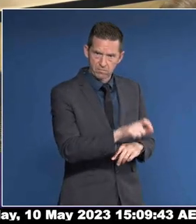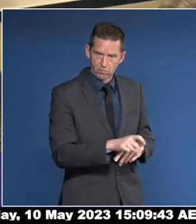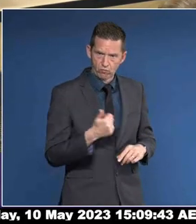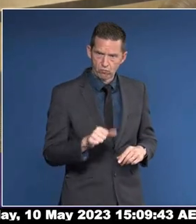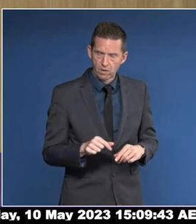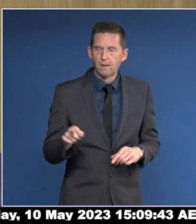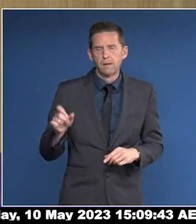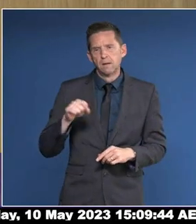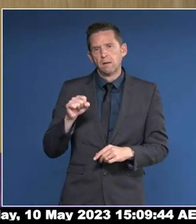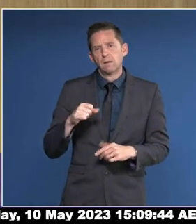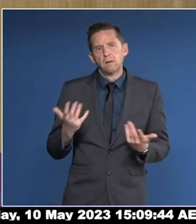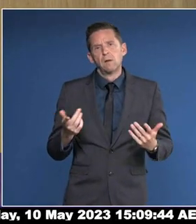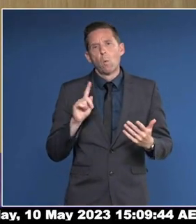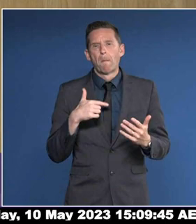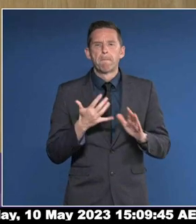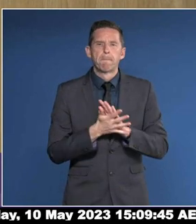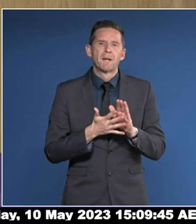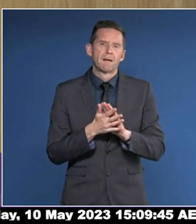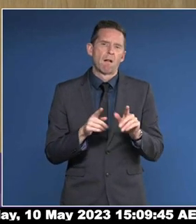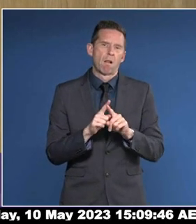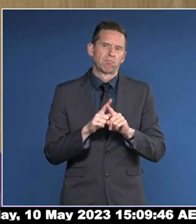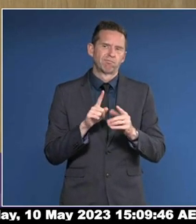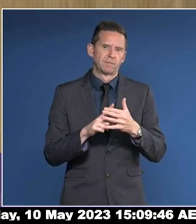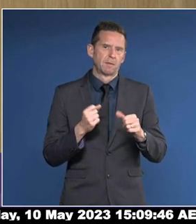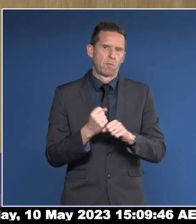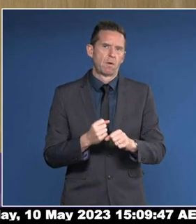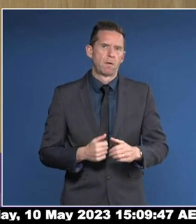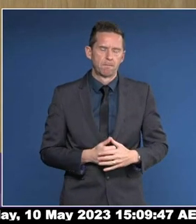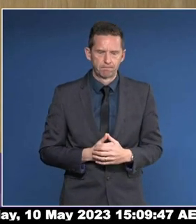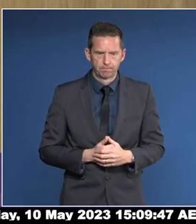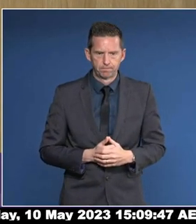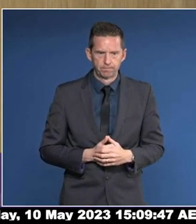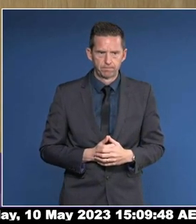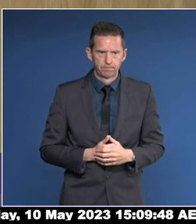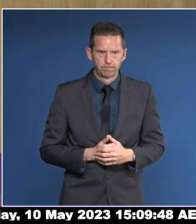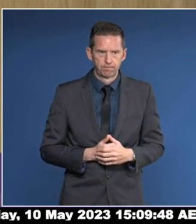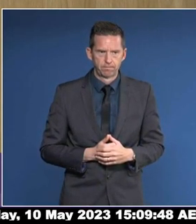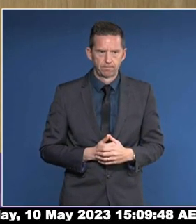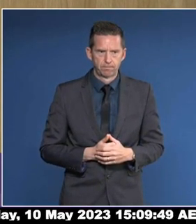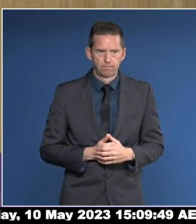So, for example, if one of these, you know, young people or children turned up to our ED